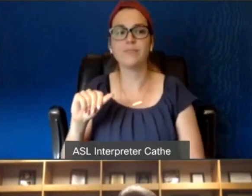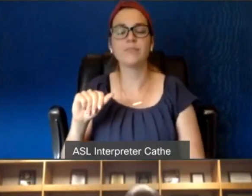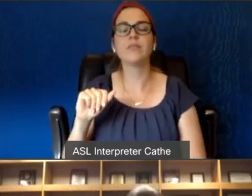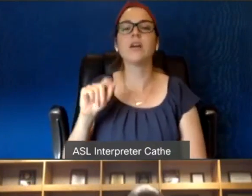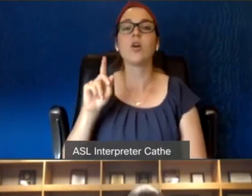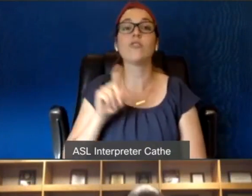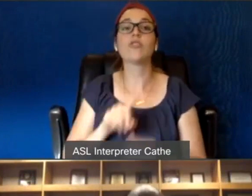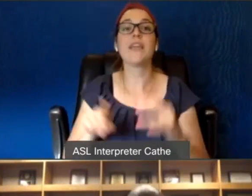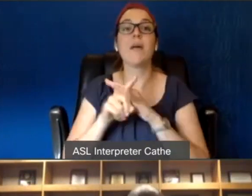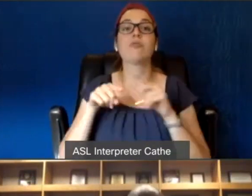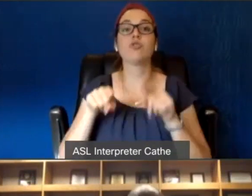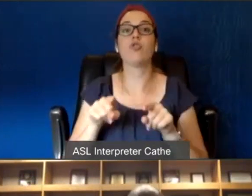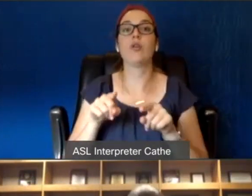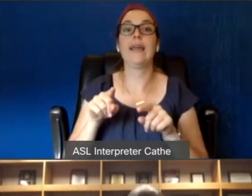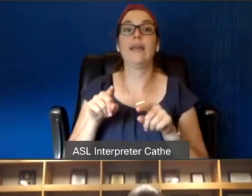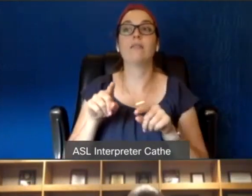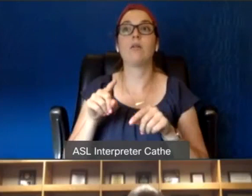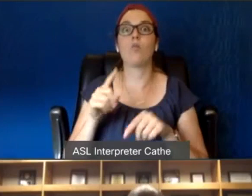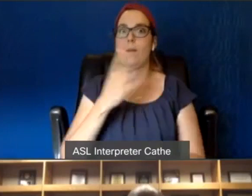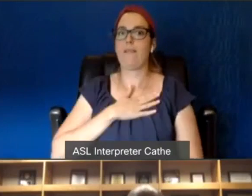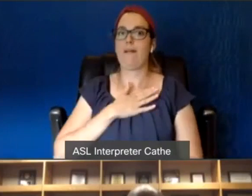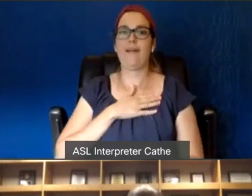that I did several weeks ago.